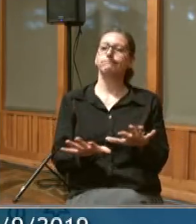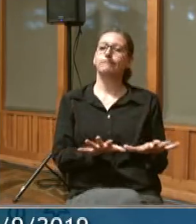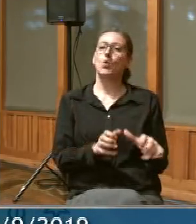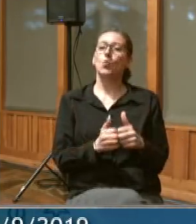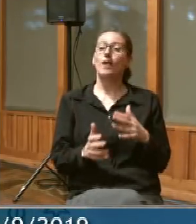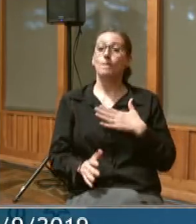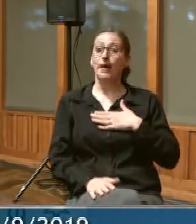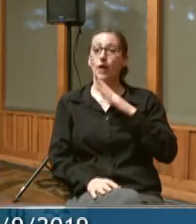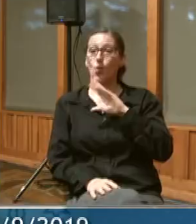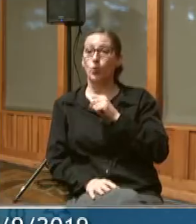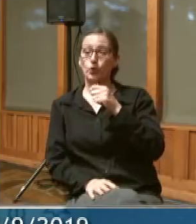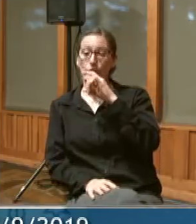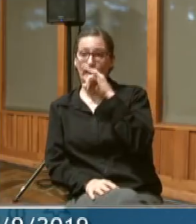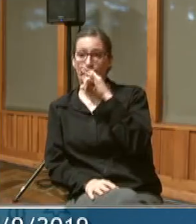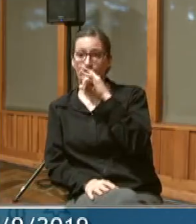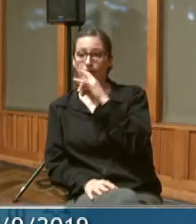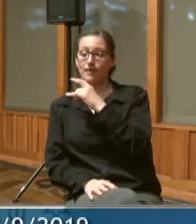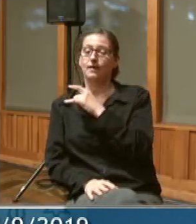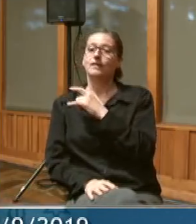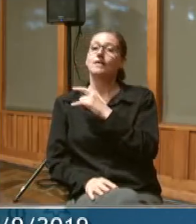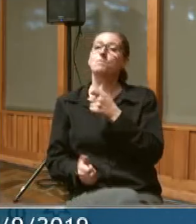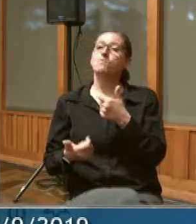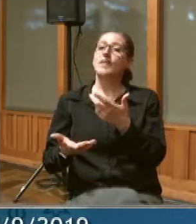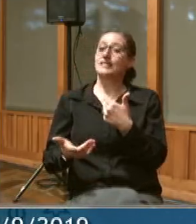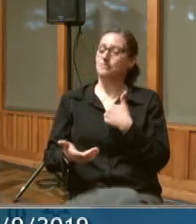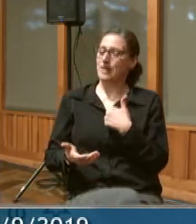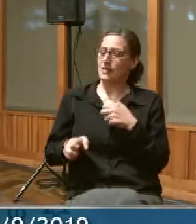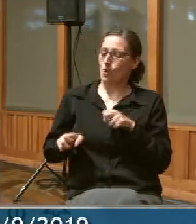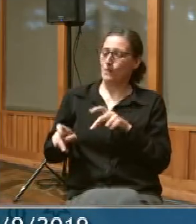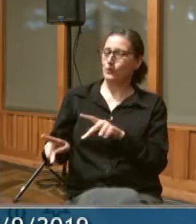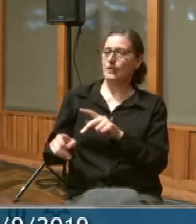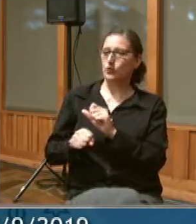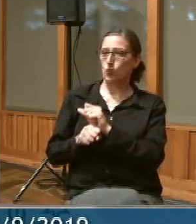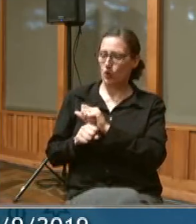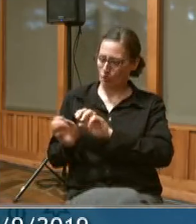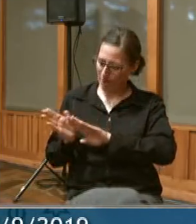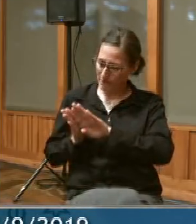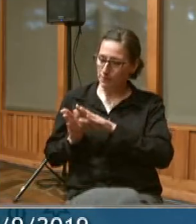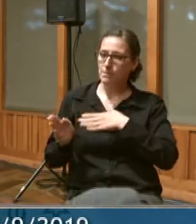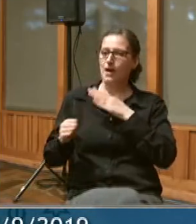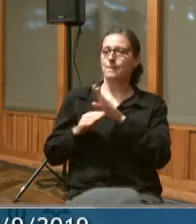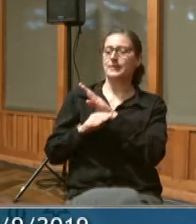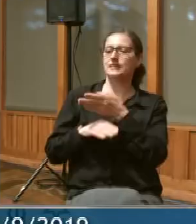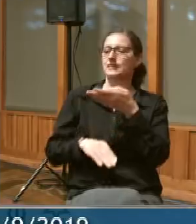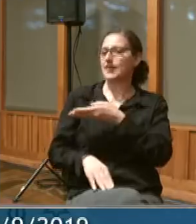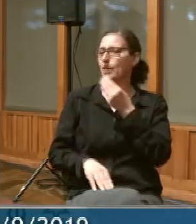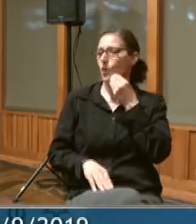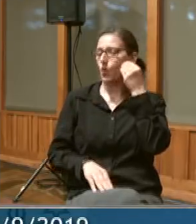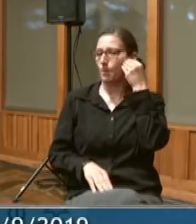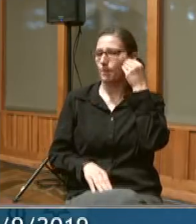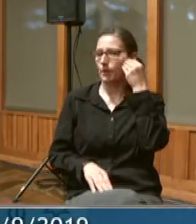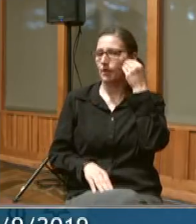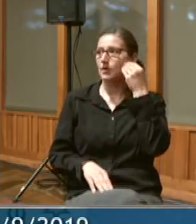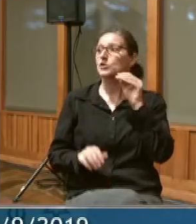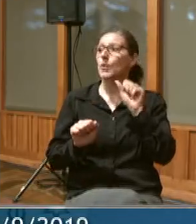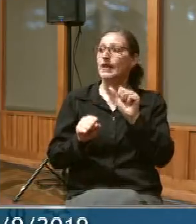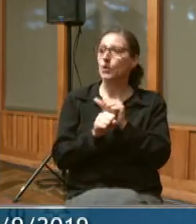HE LOVES IT THERE. HAVING AN OPPORTUNITY TO HAVE DOWN TIME WITHOUT MY OLDEST